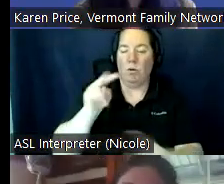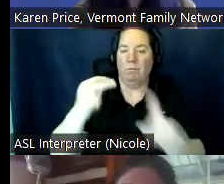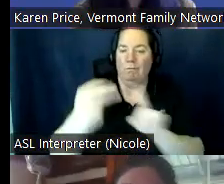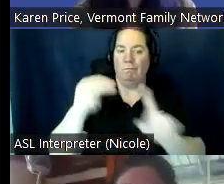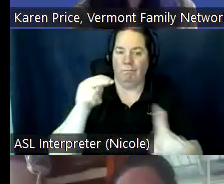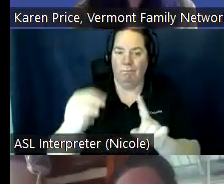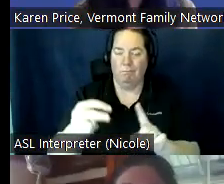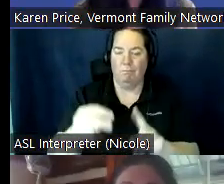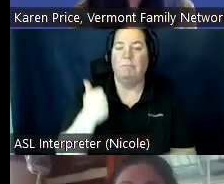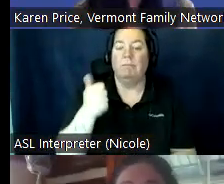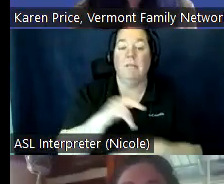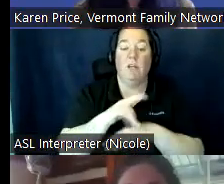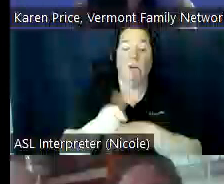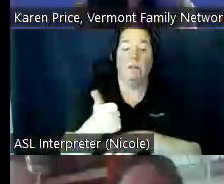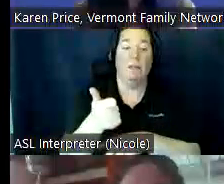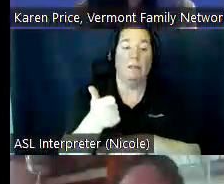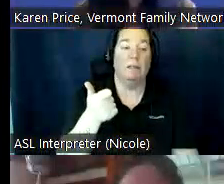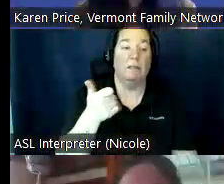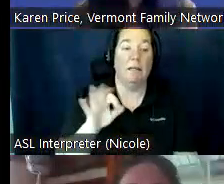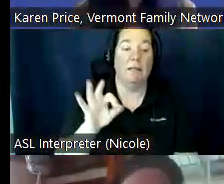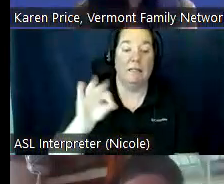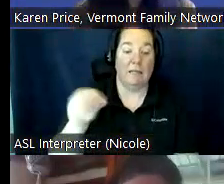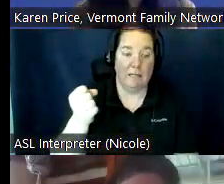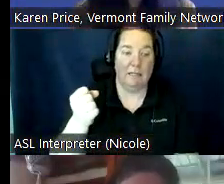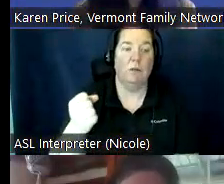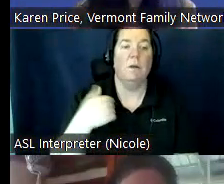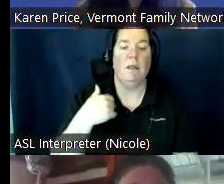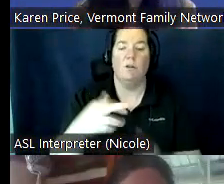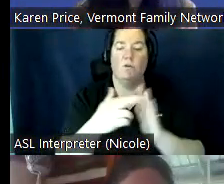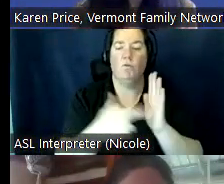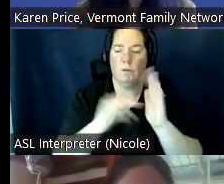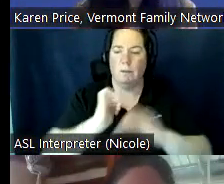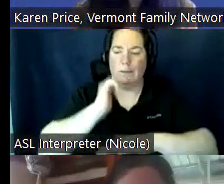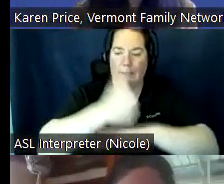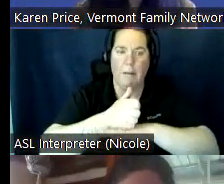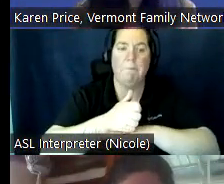early 1990s, Vermont introduced a rule to operationalize the concept of adverse effect.